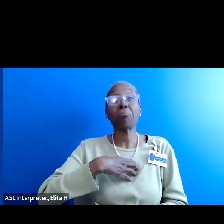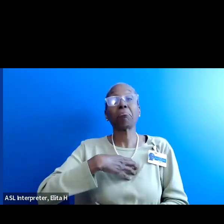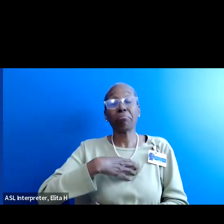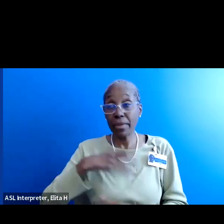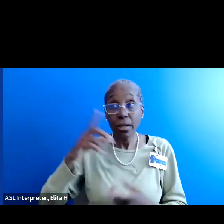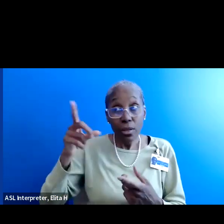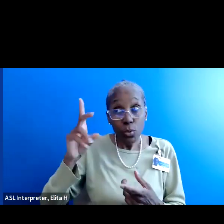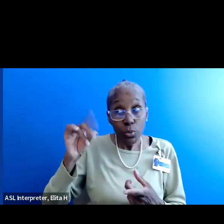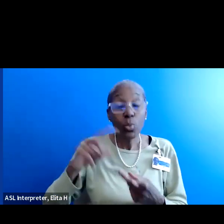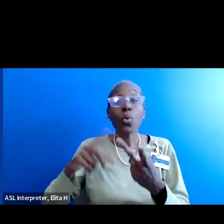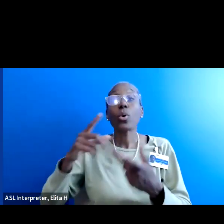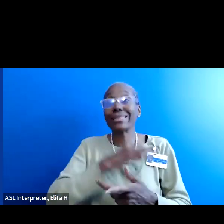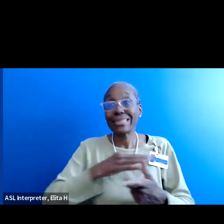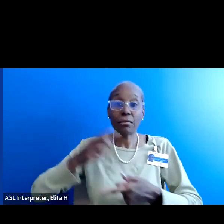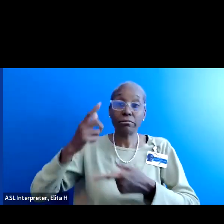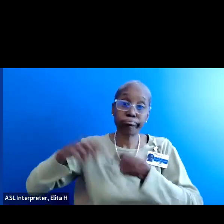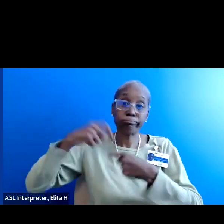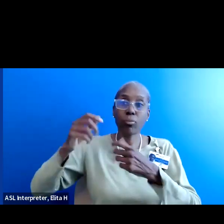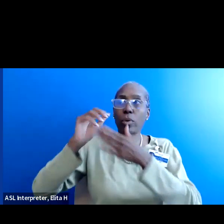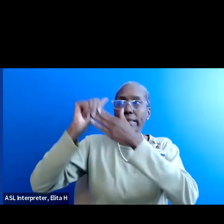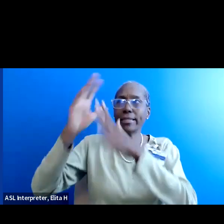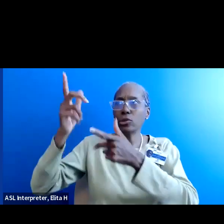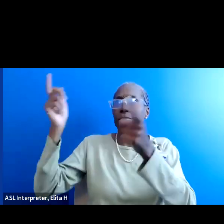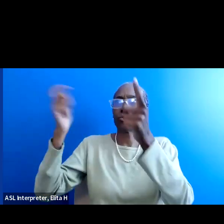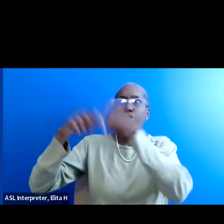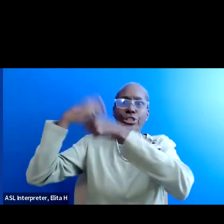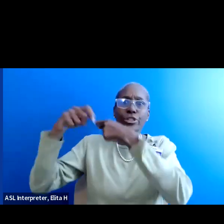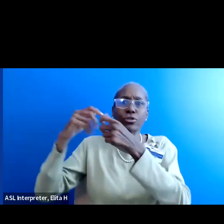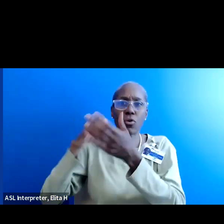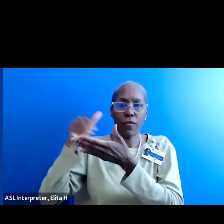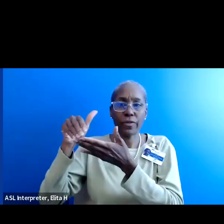a lot of turnover and leadership at that facility, and point you to